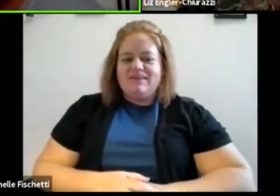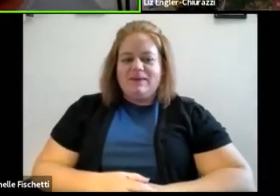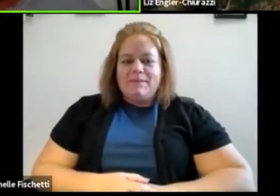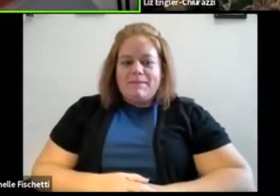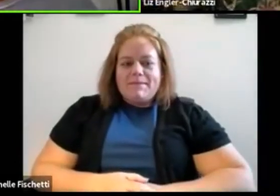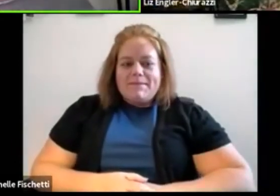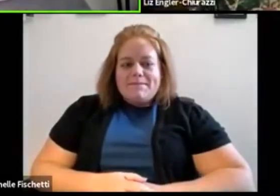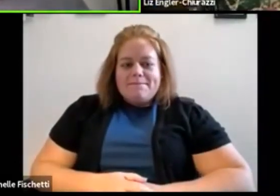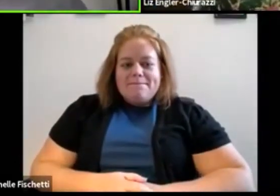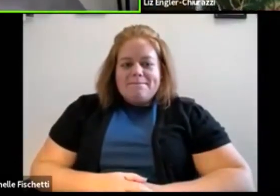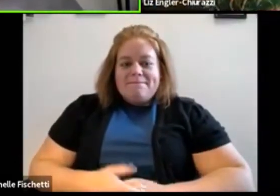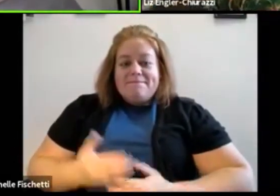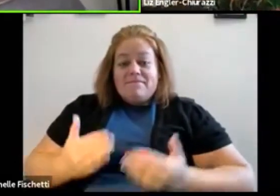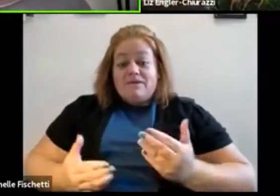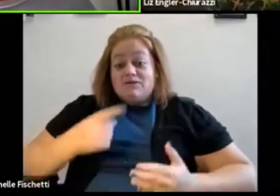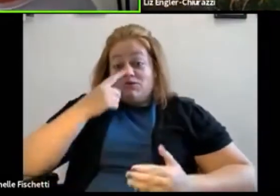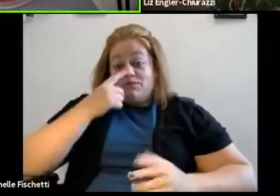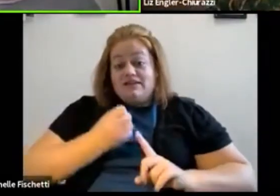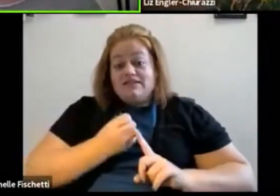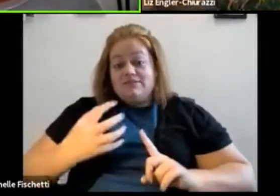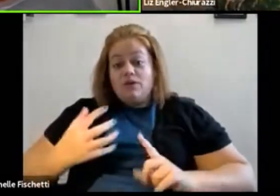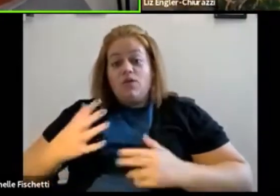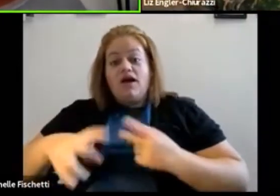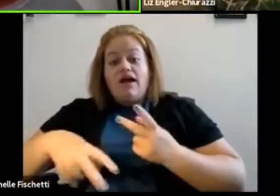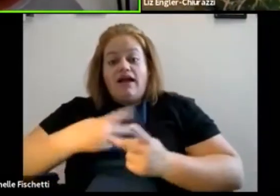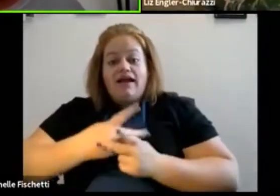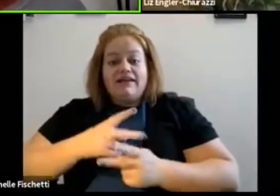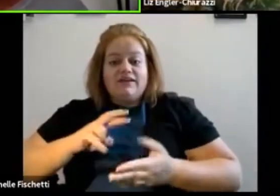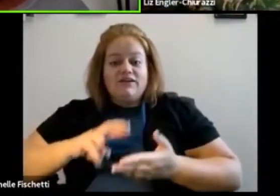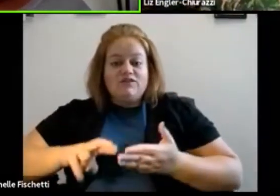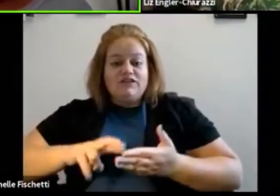could expand a little bit about the research you do and just kind of give